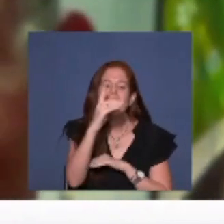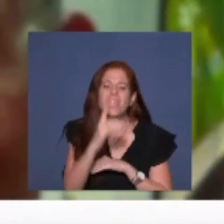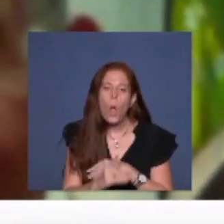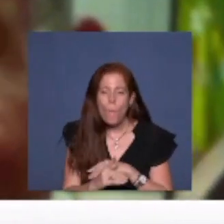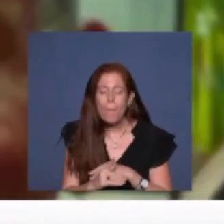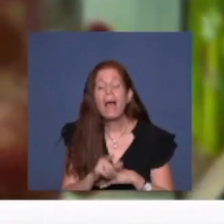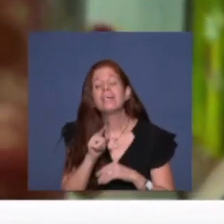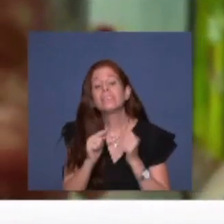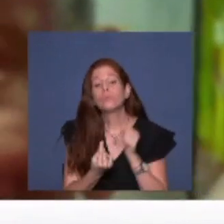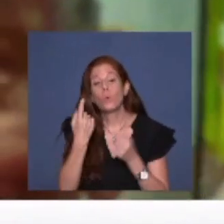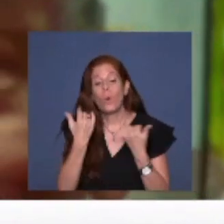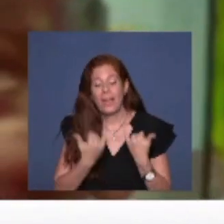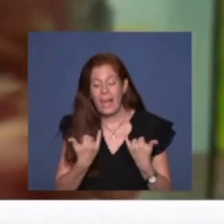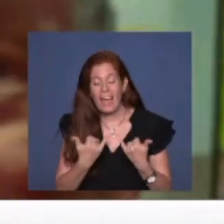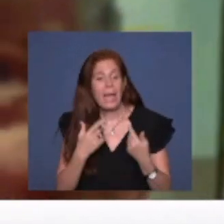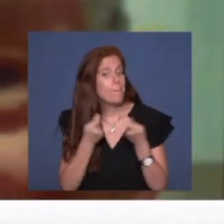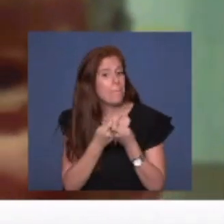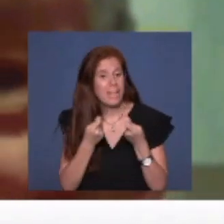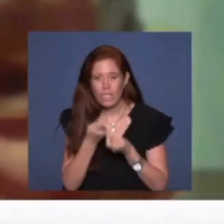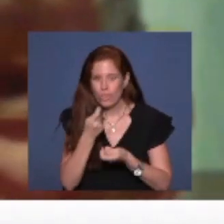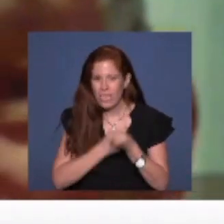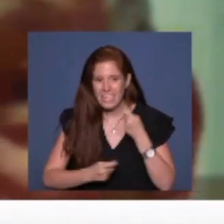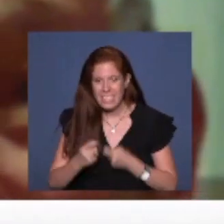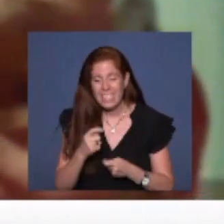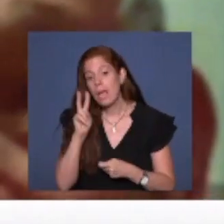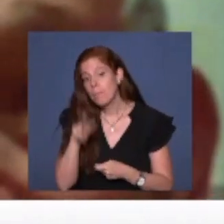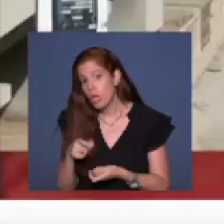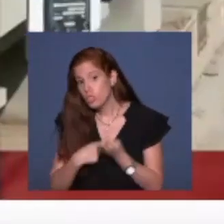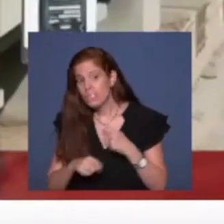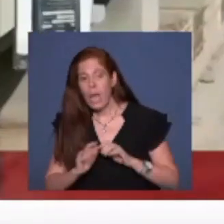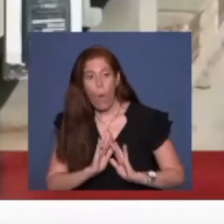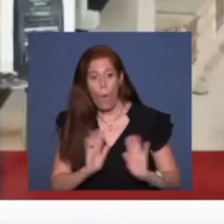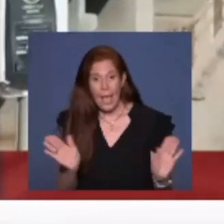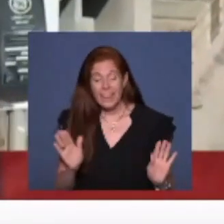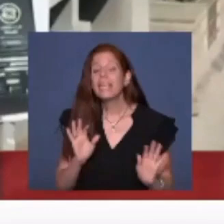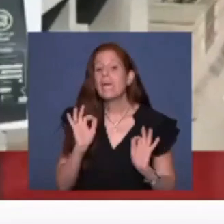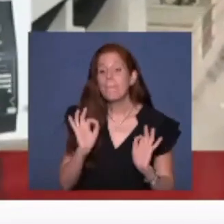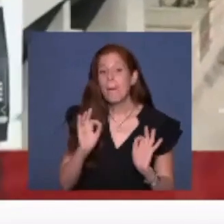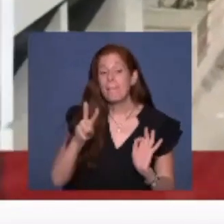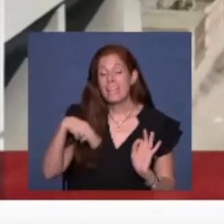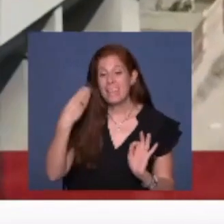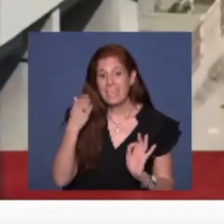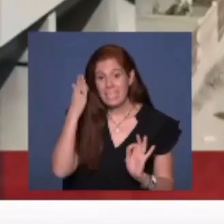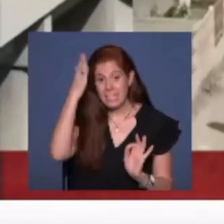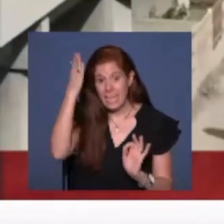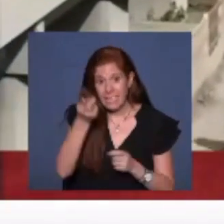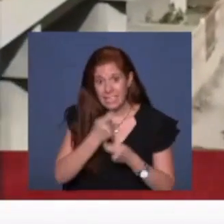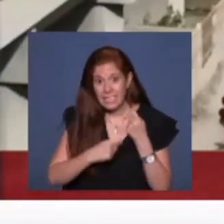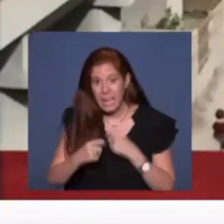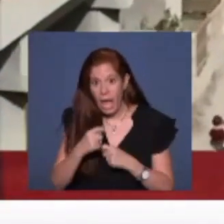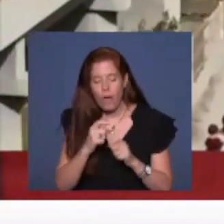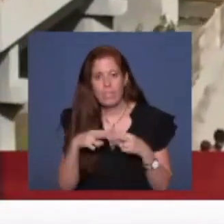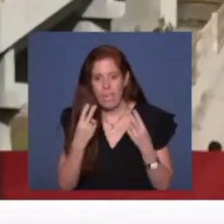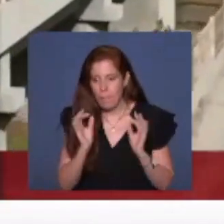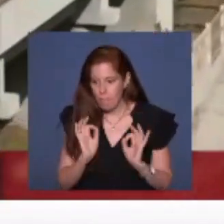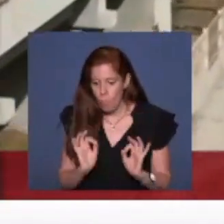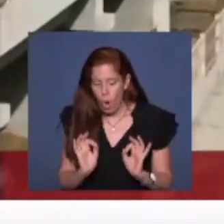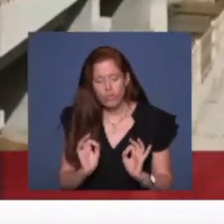If there really is a deal and it is real, not just something that promotes a deal, or can help, or gestures,